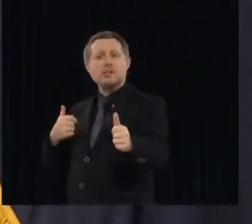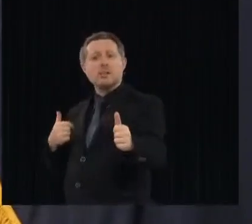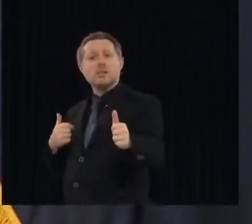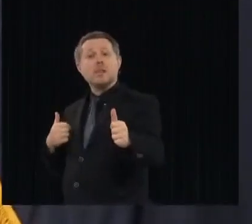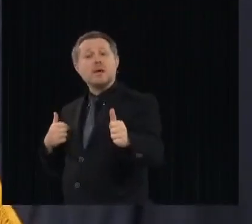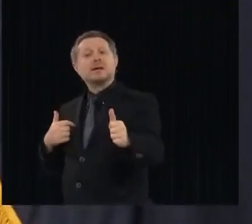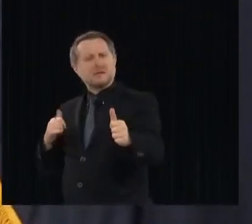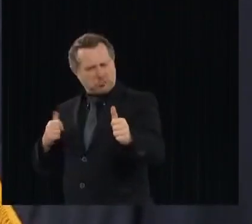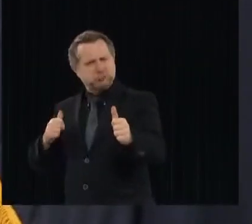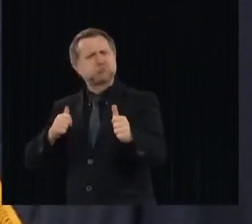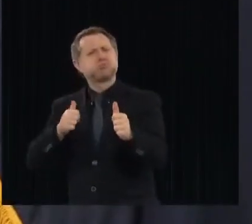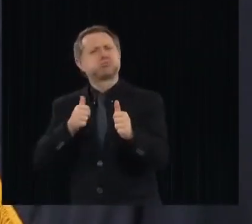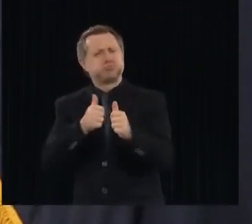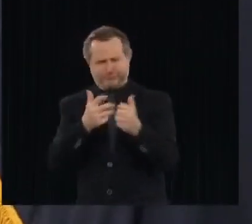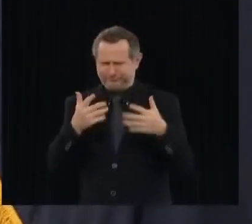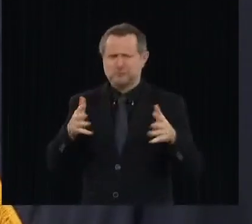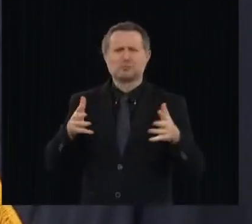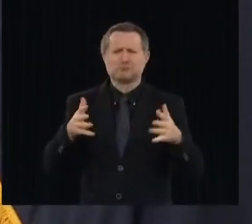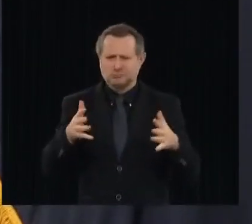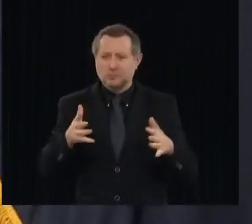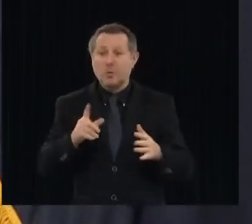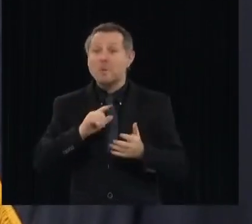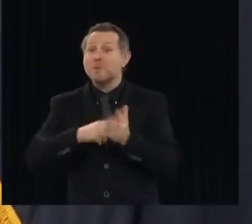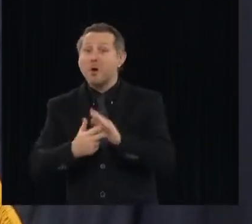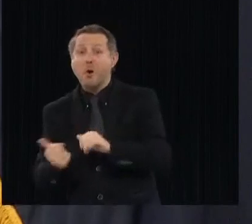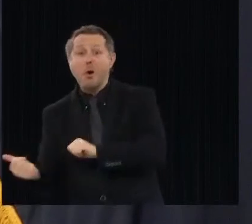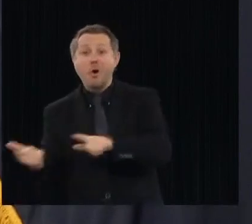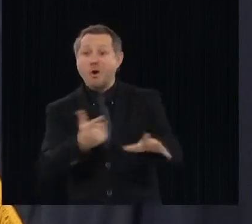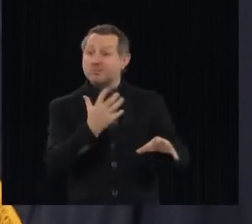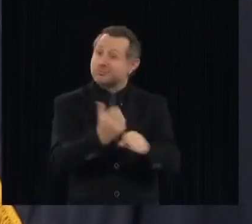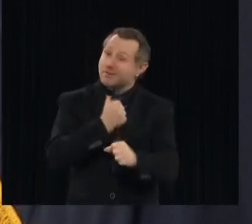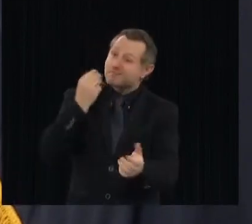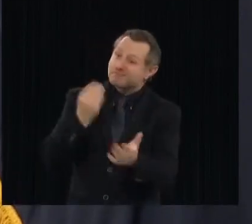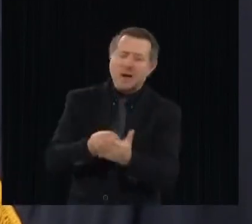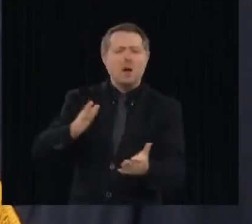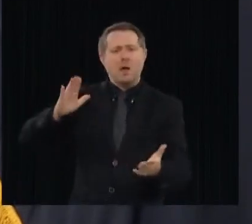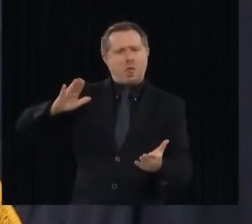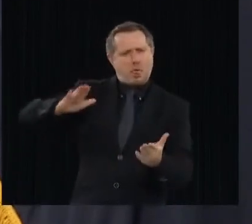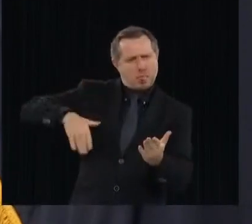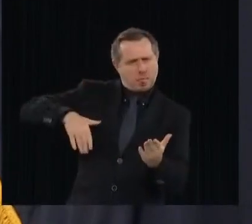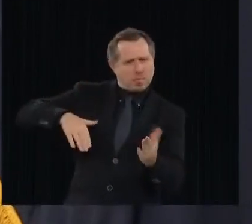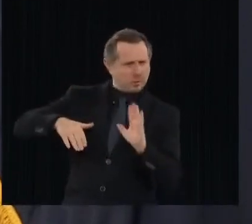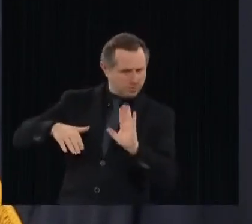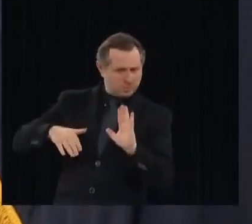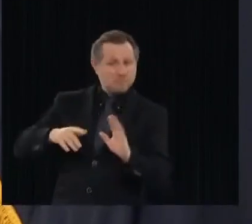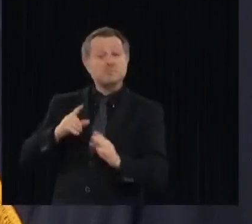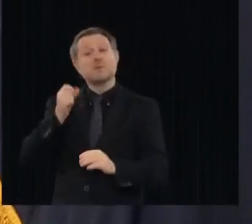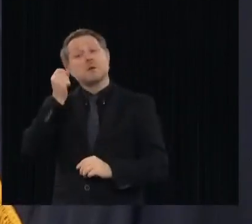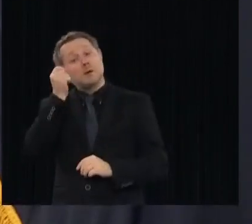THAN THREE WEEKS OLD. IS NA WHAT YOU CALL BACKLOG?